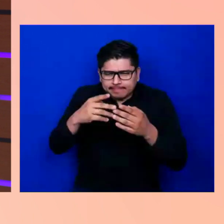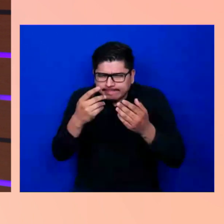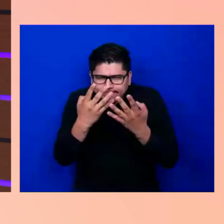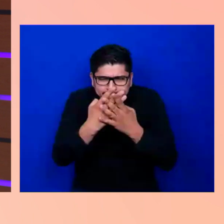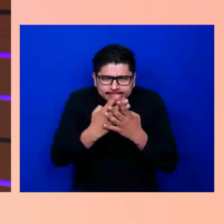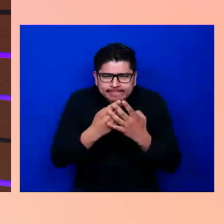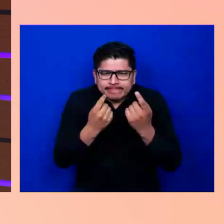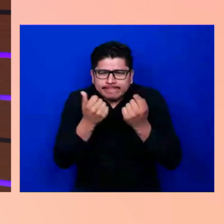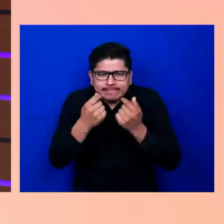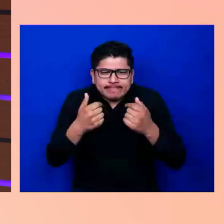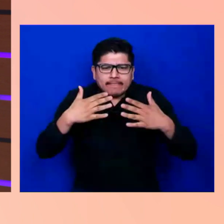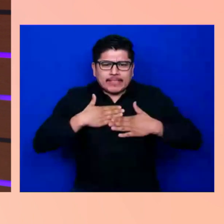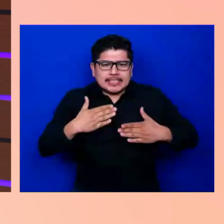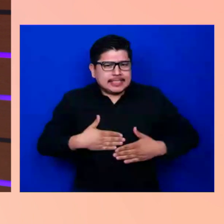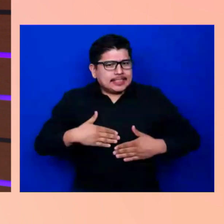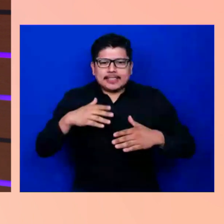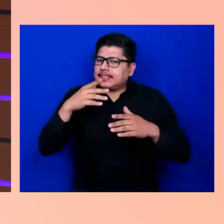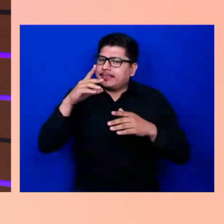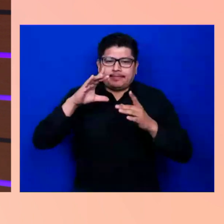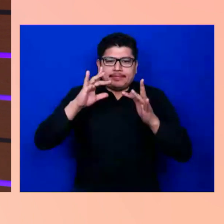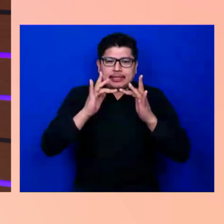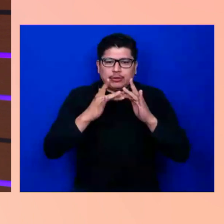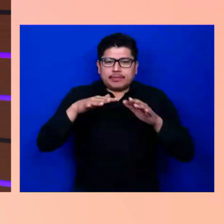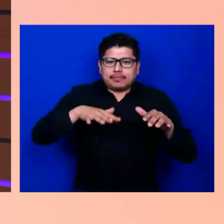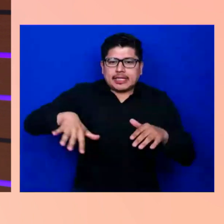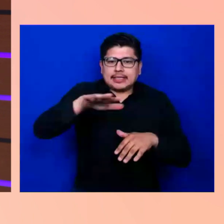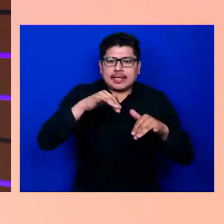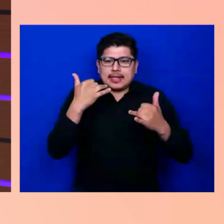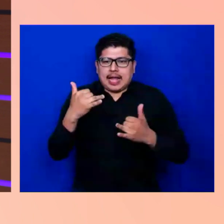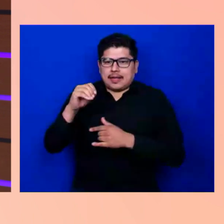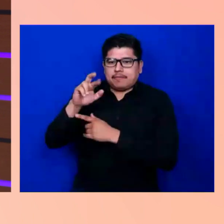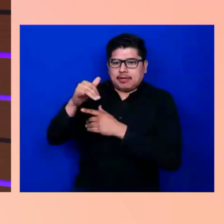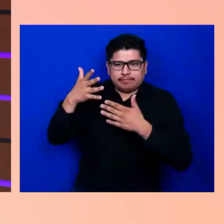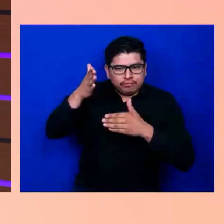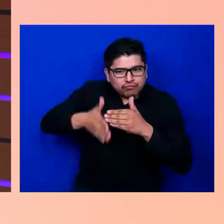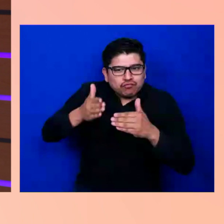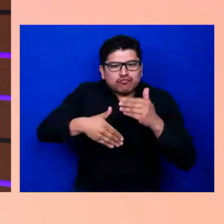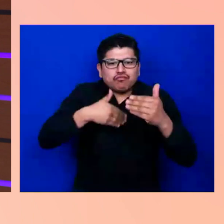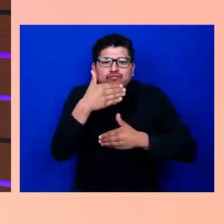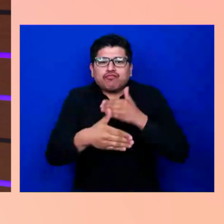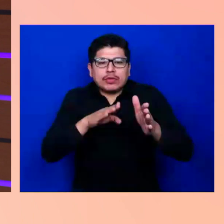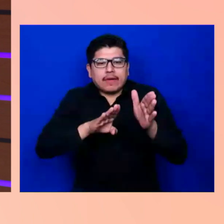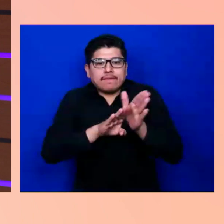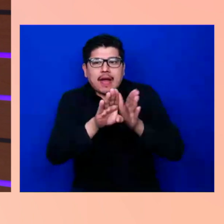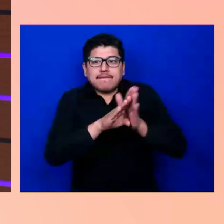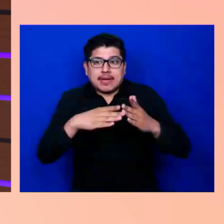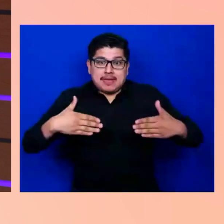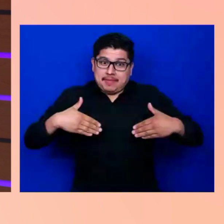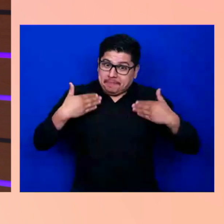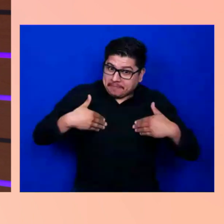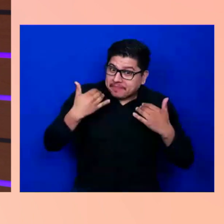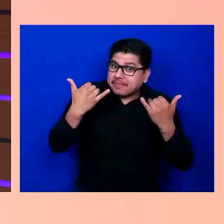like Mary has done, makes developers happier. Having that sustained focus can empower